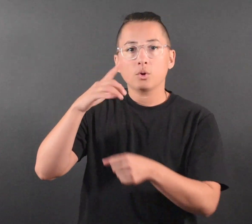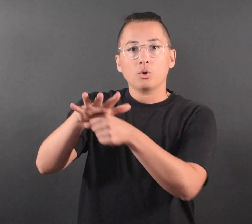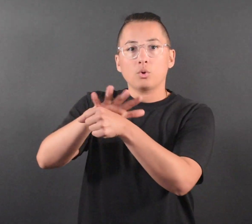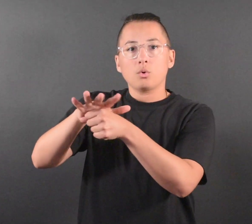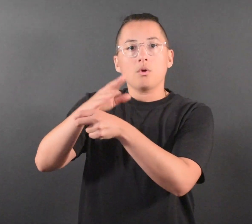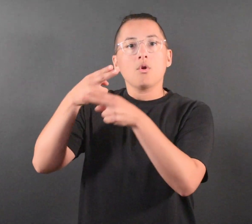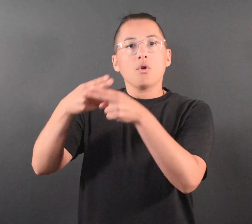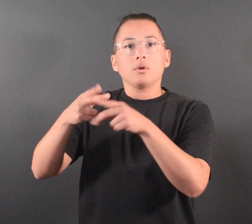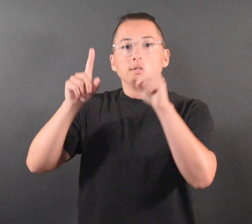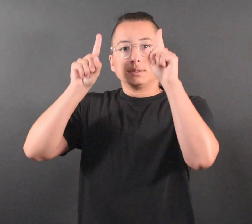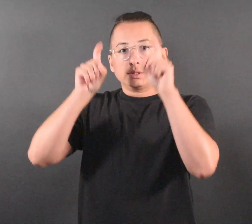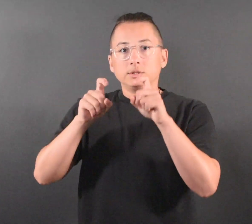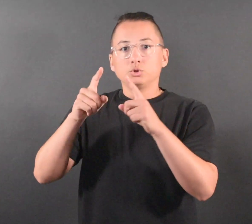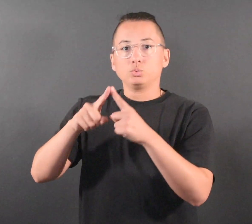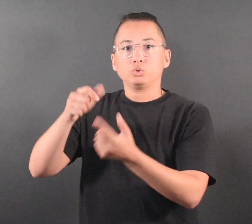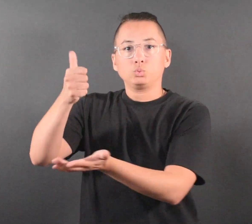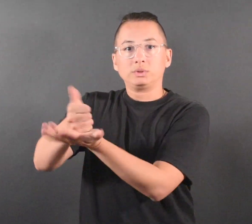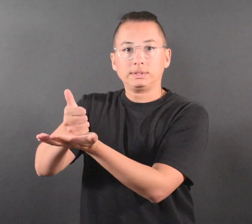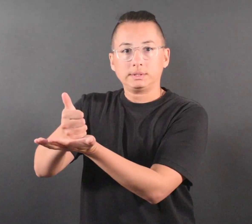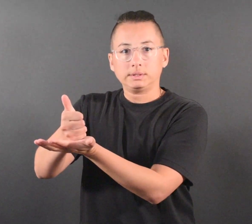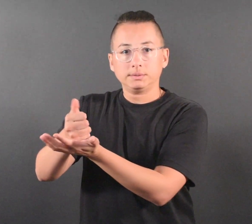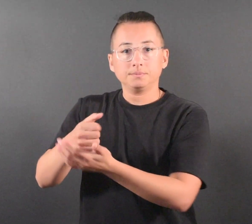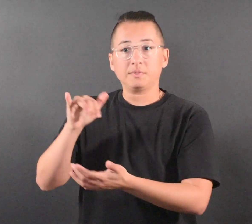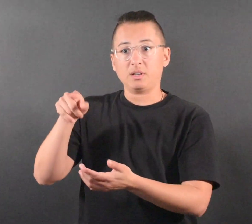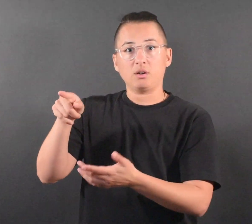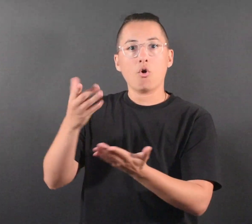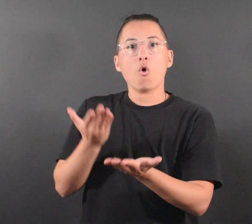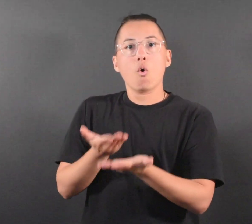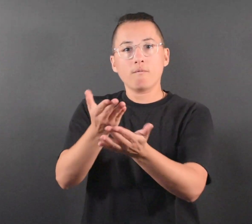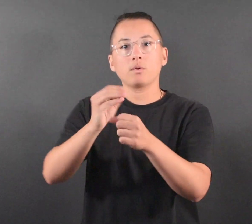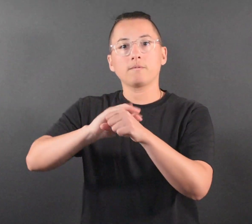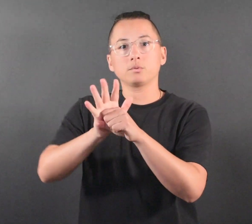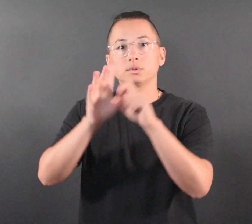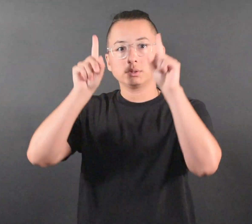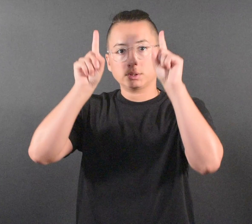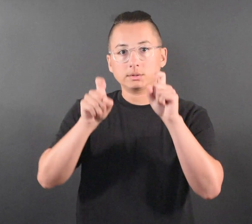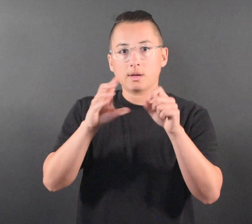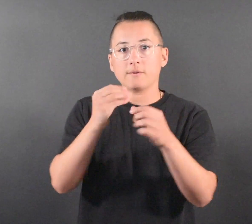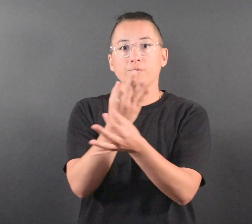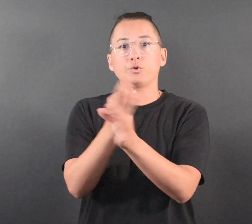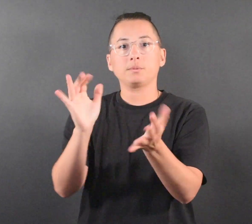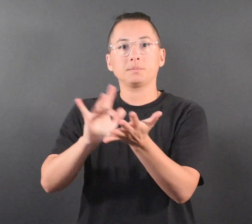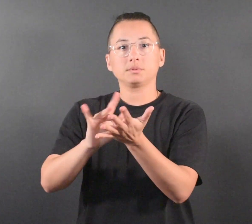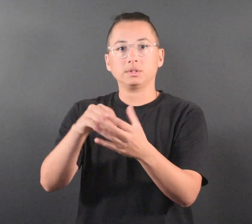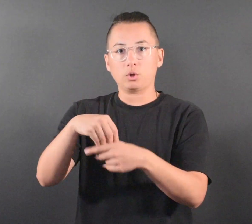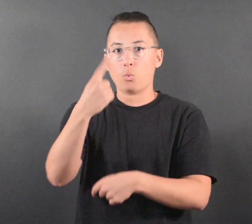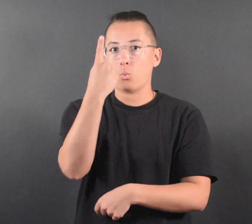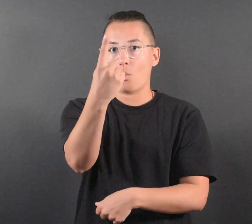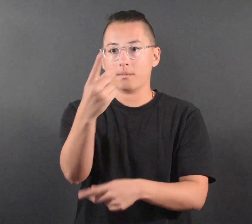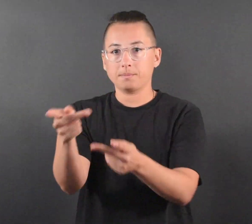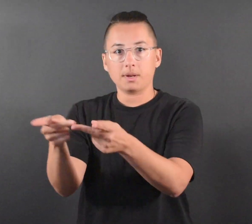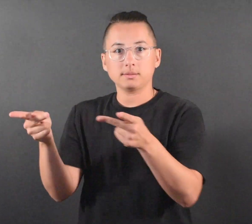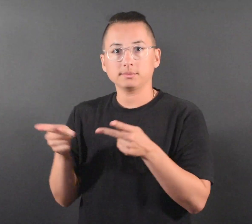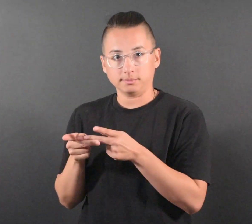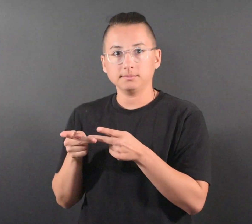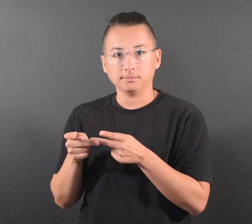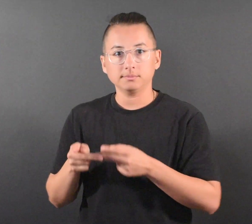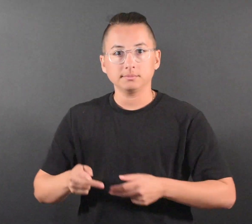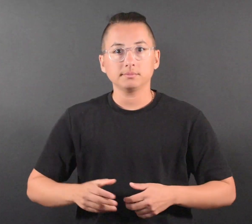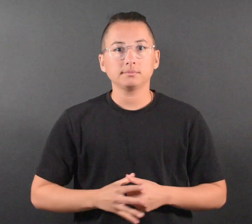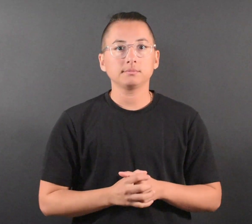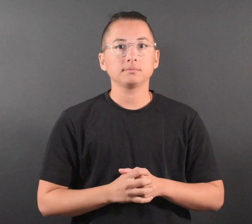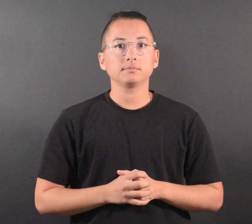Find Test to Treat locations that offer COVID-19 testing and free medication at one location.